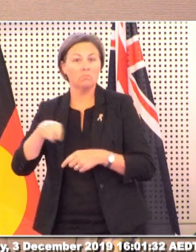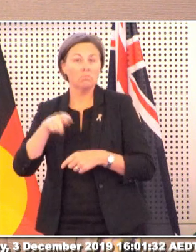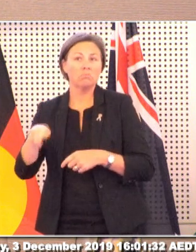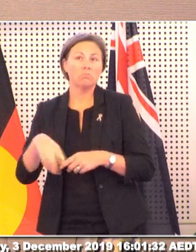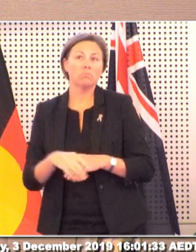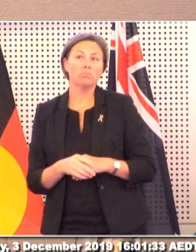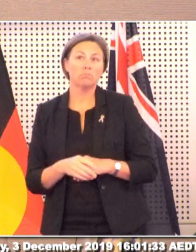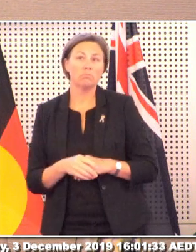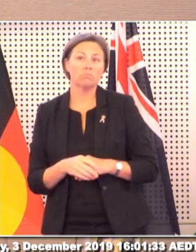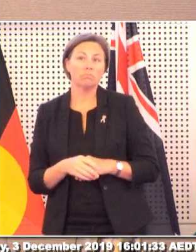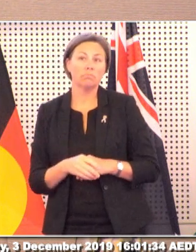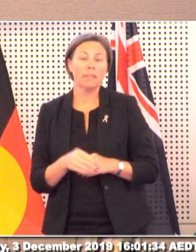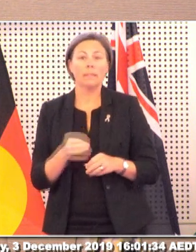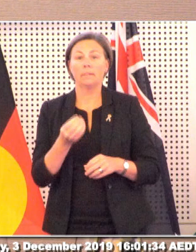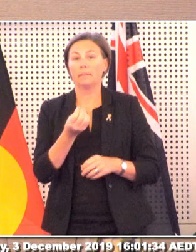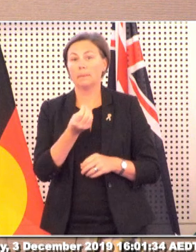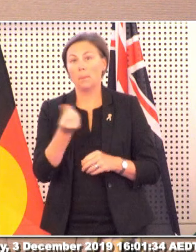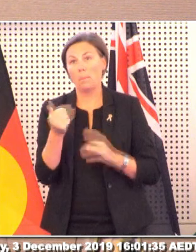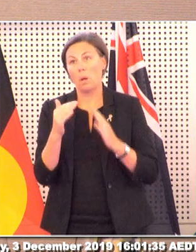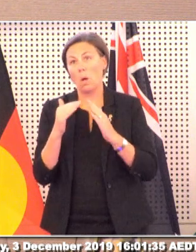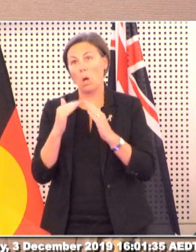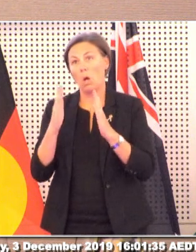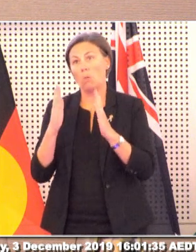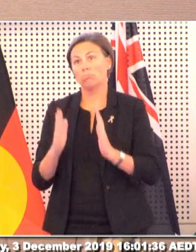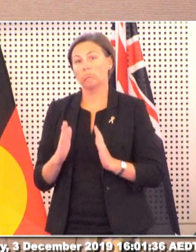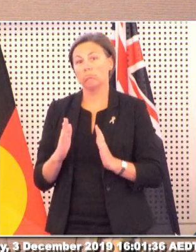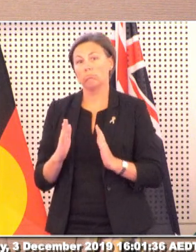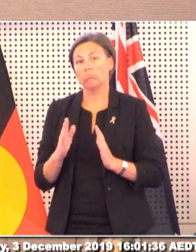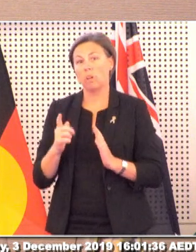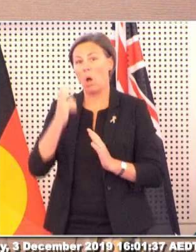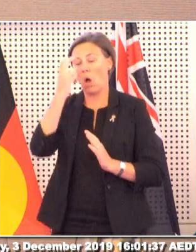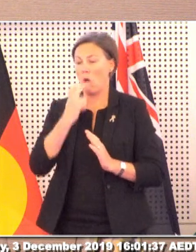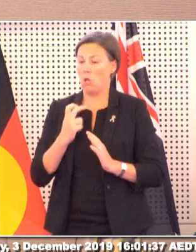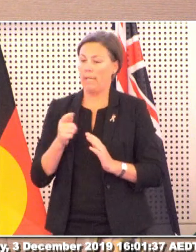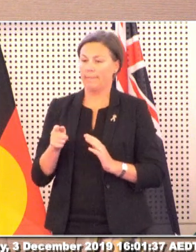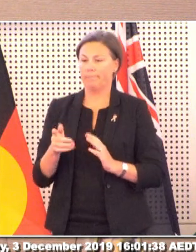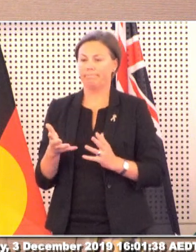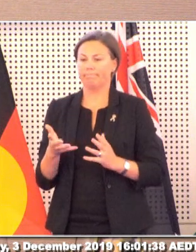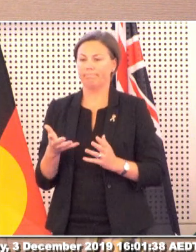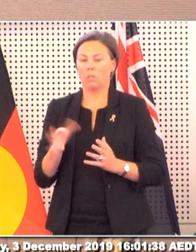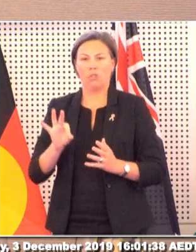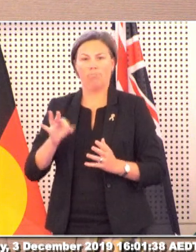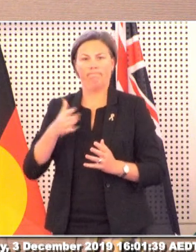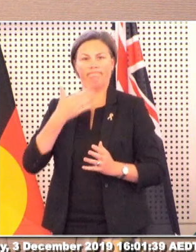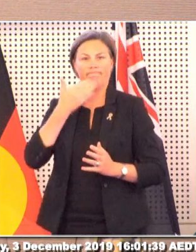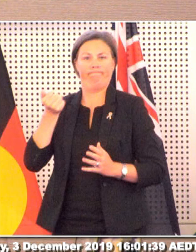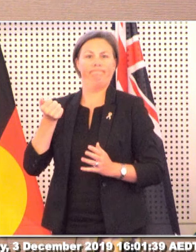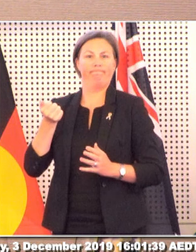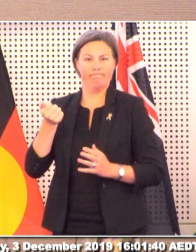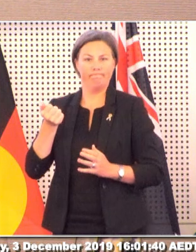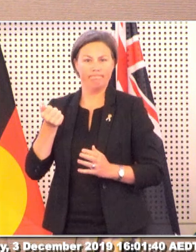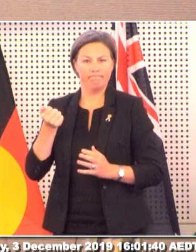And some of those homes I’d consider to be a less desirable residence and probably in